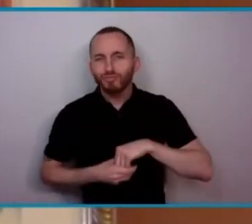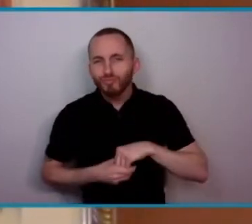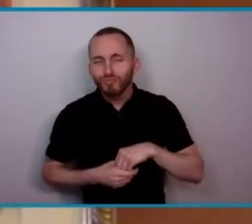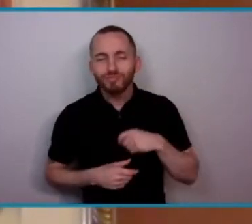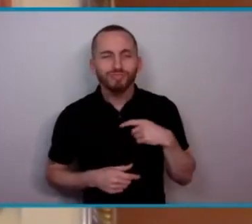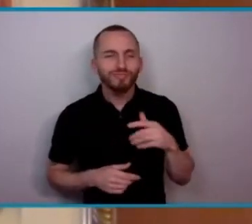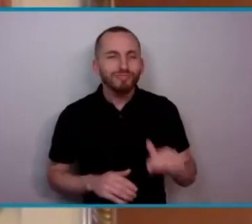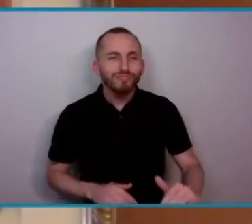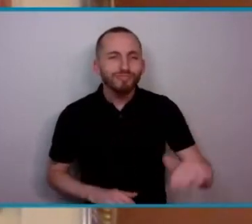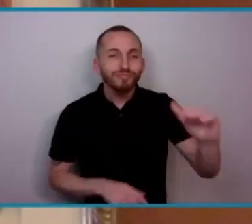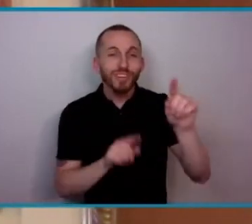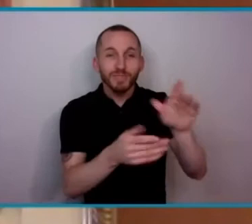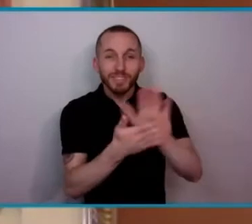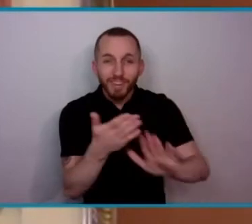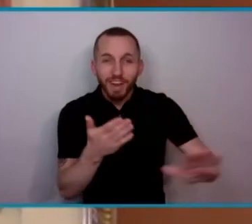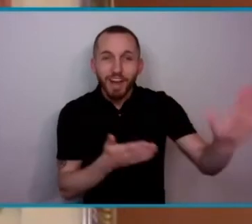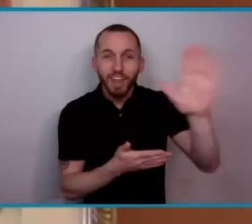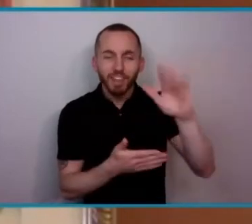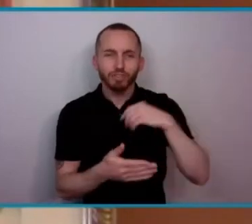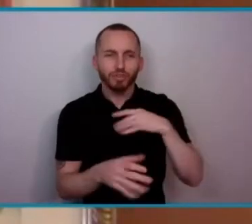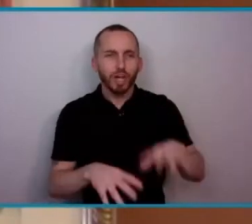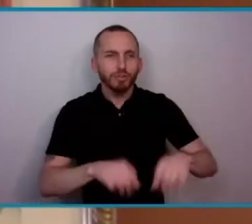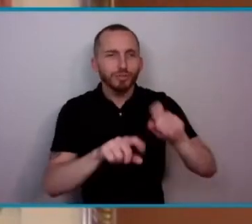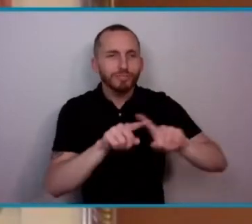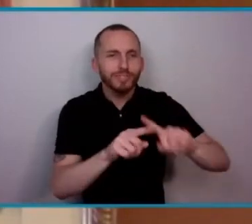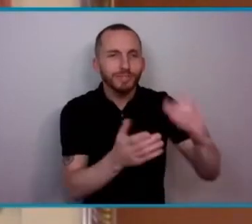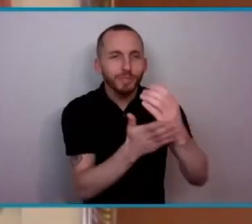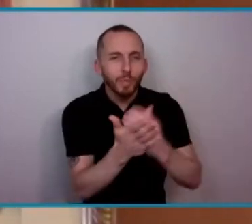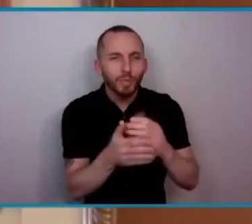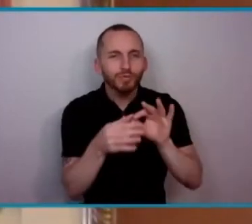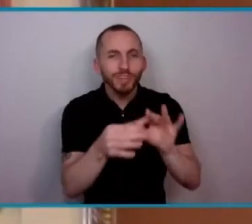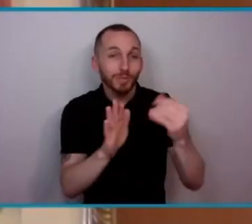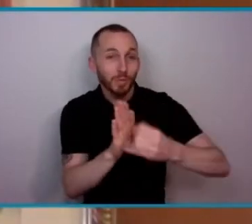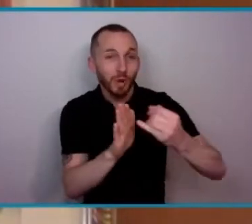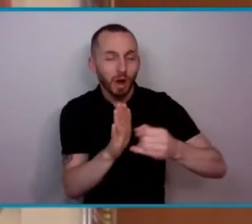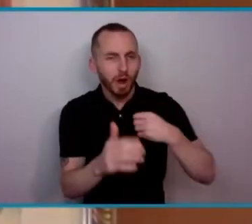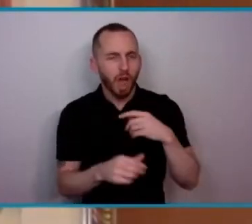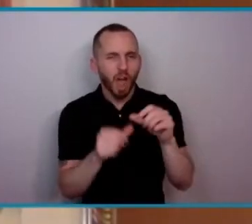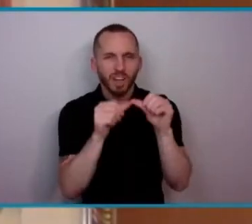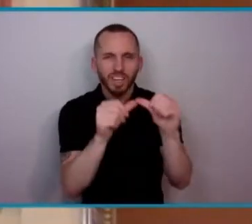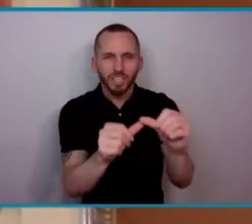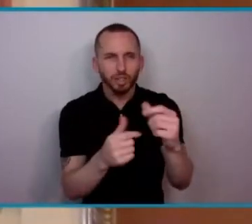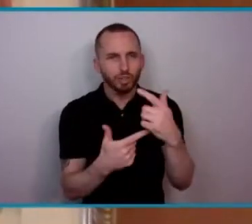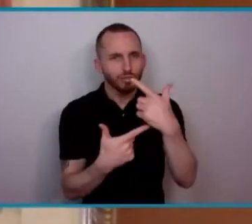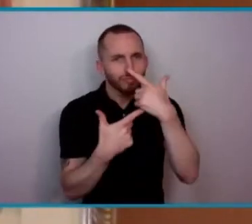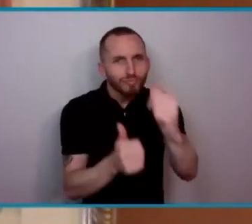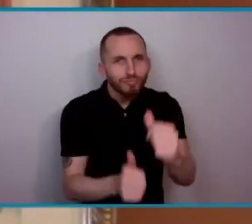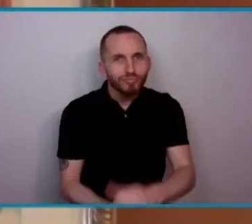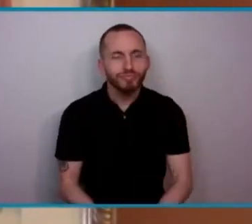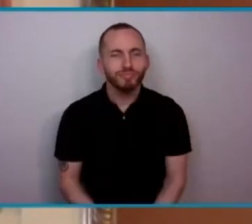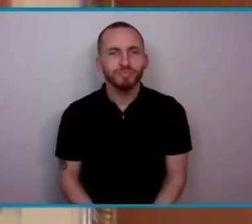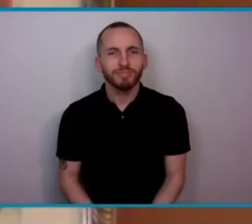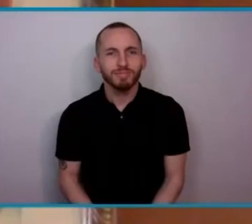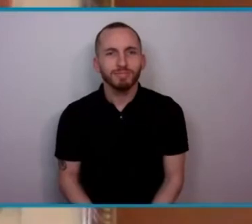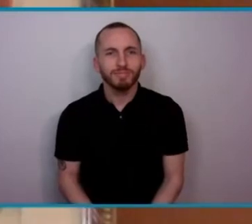continued to be of interest which went by the wayside through the sort of the dark holes